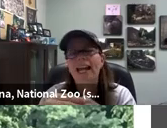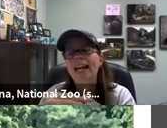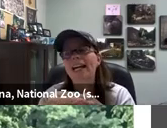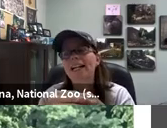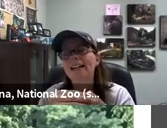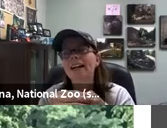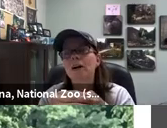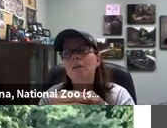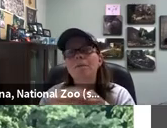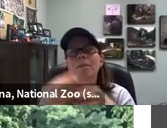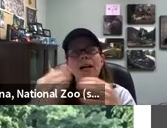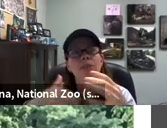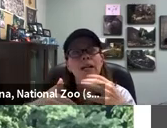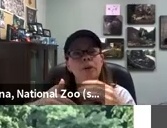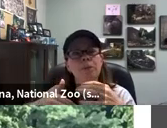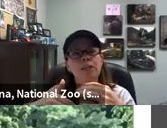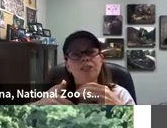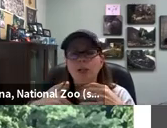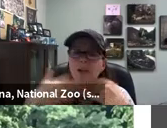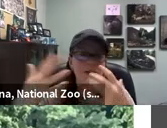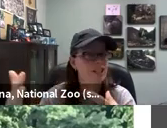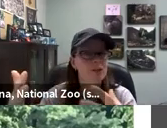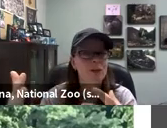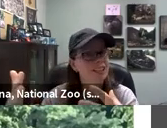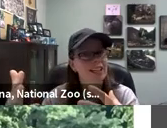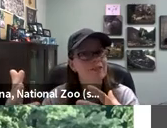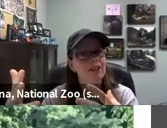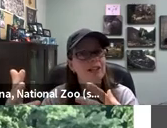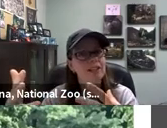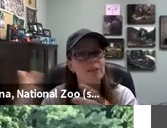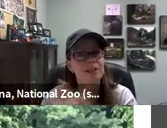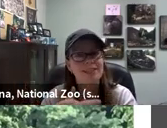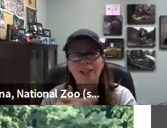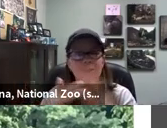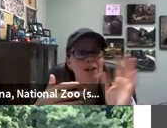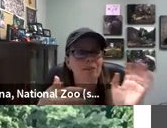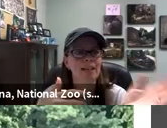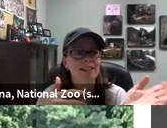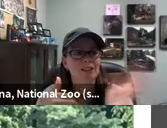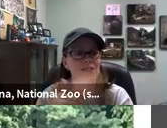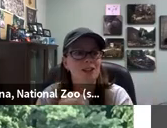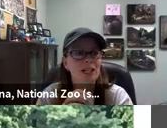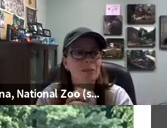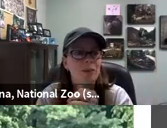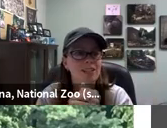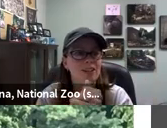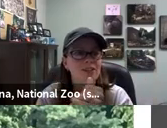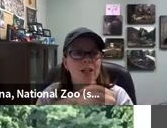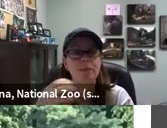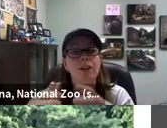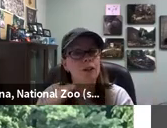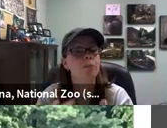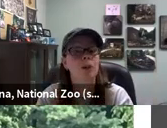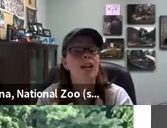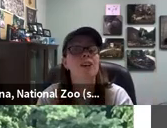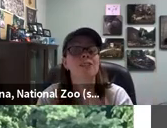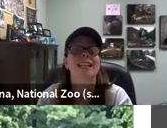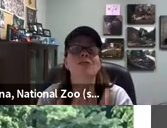and back when they were built, you know- we are redoing a lot of our exhibits. I know you all had Matt Sellers on a couple weeks ago talking